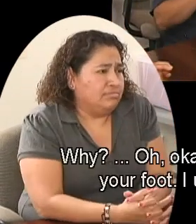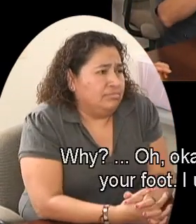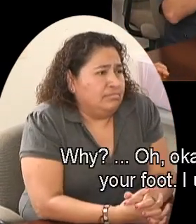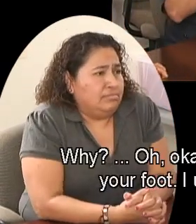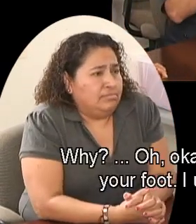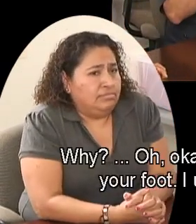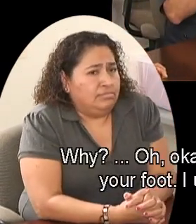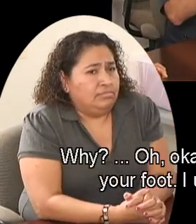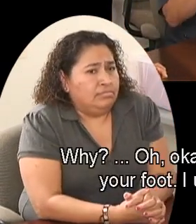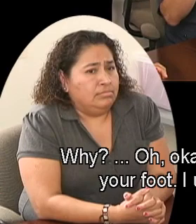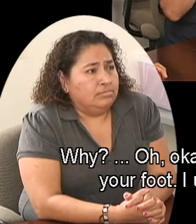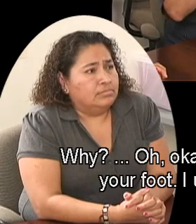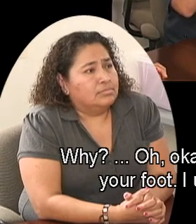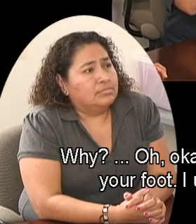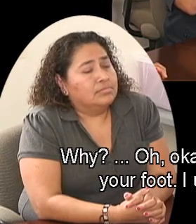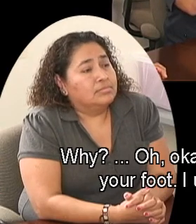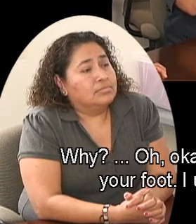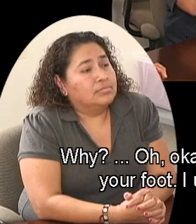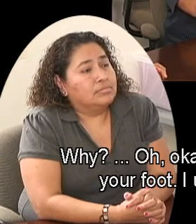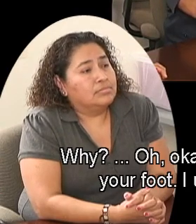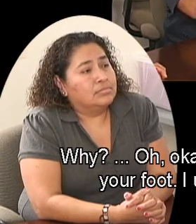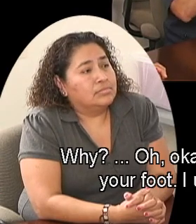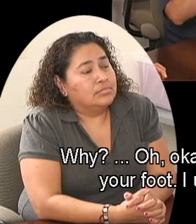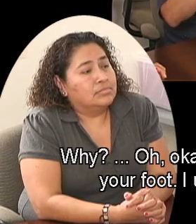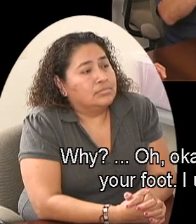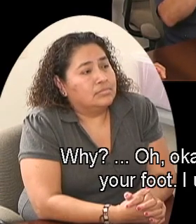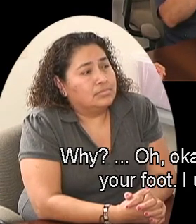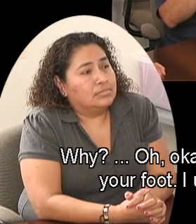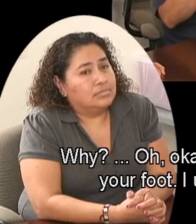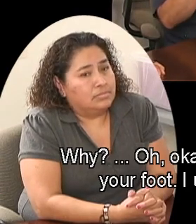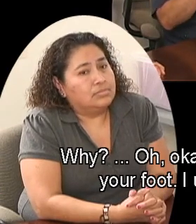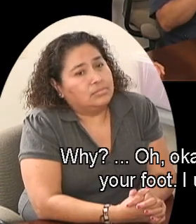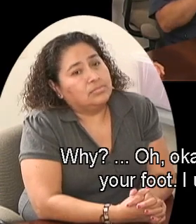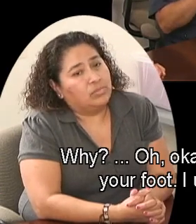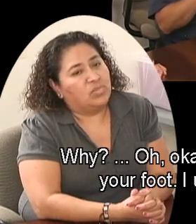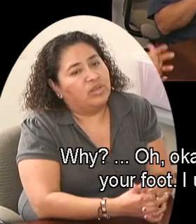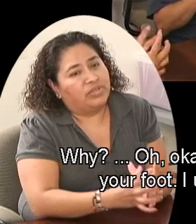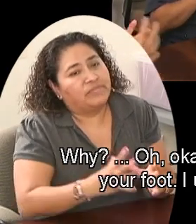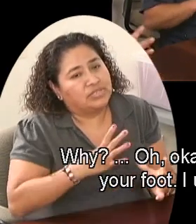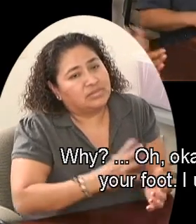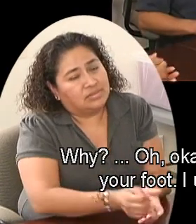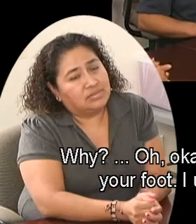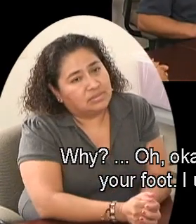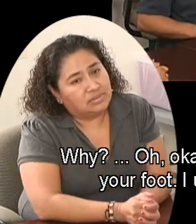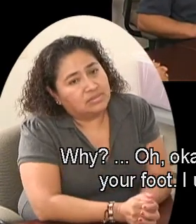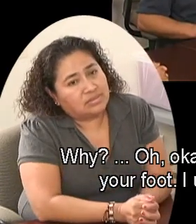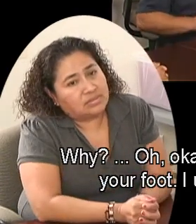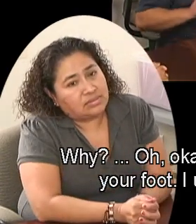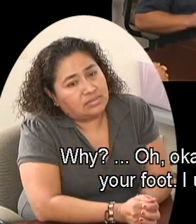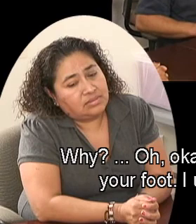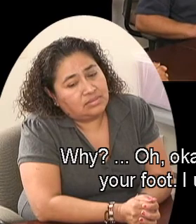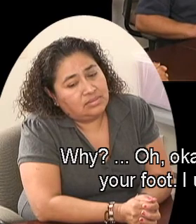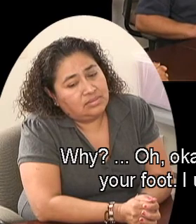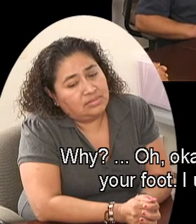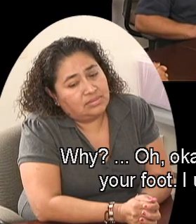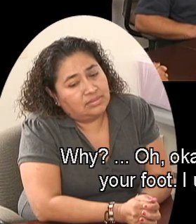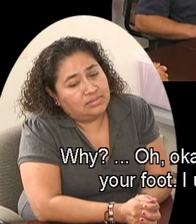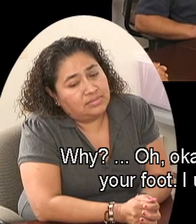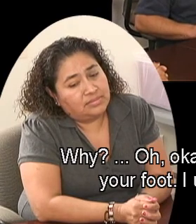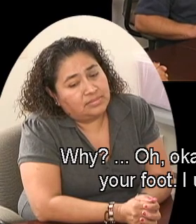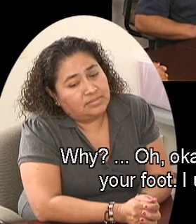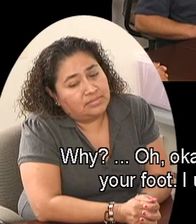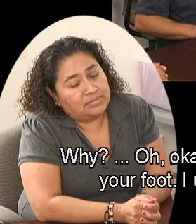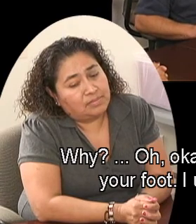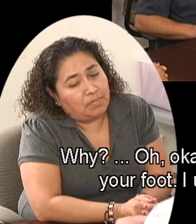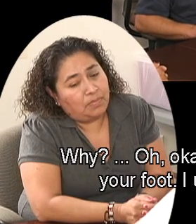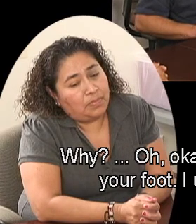Why? ... Oh, okay, your toe, because of your foot. I understand. Okay.